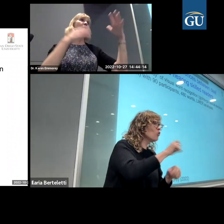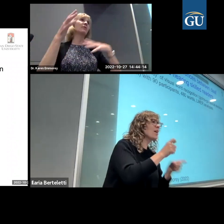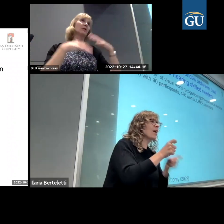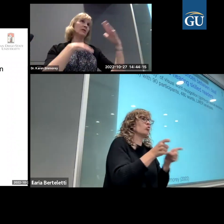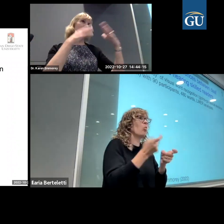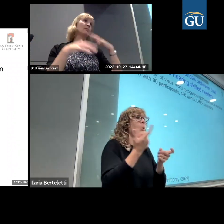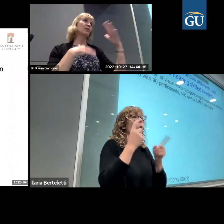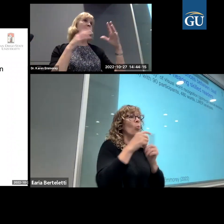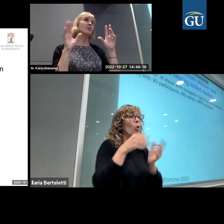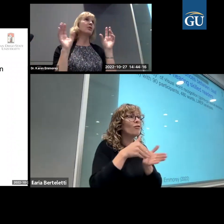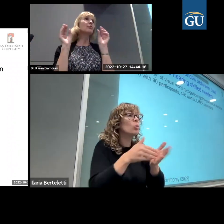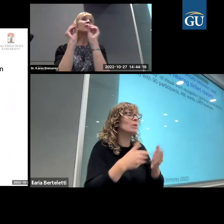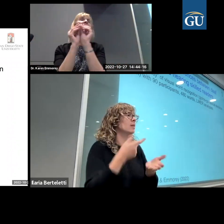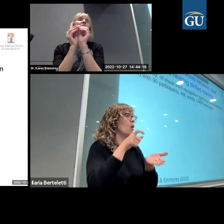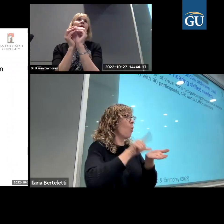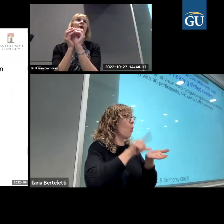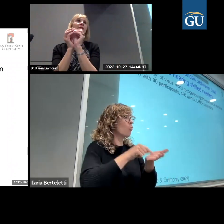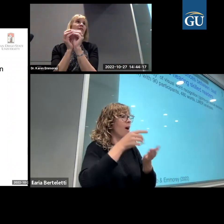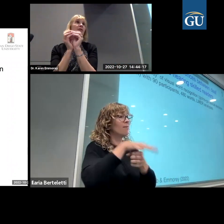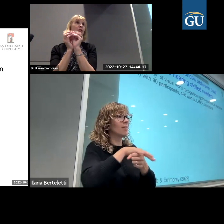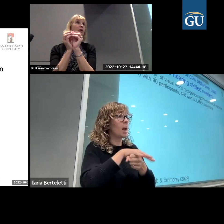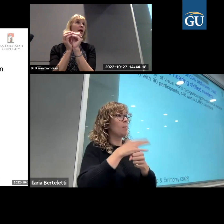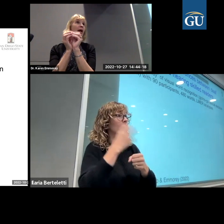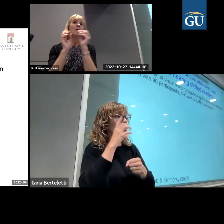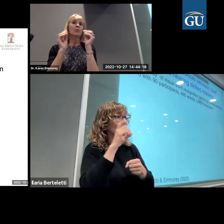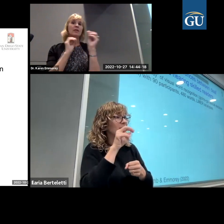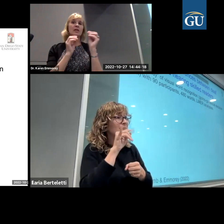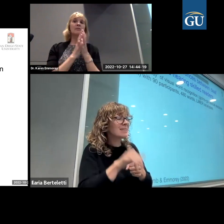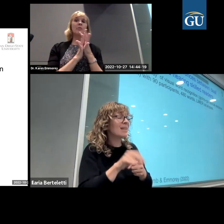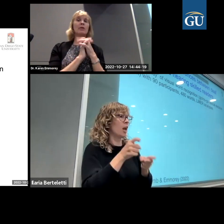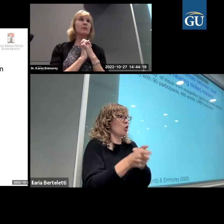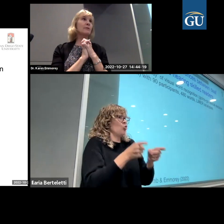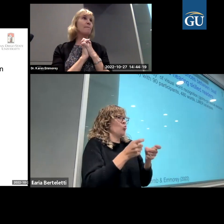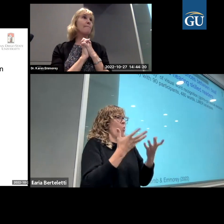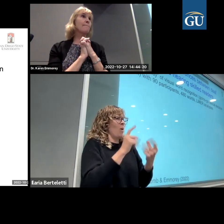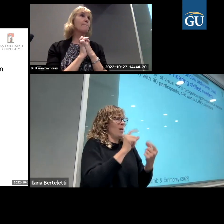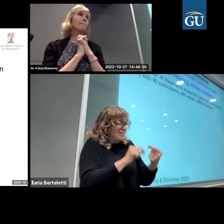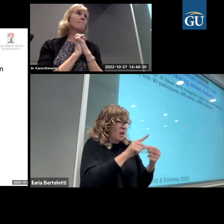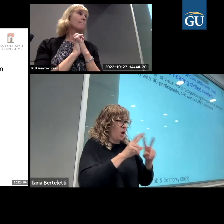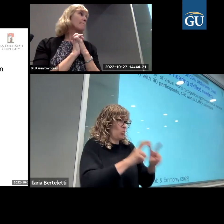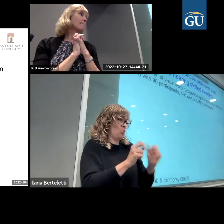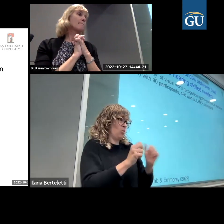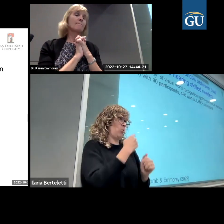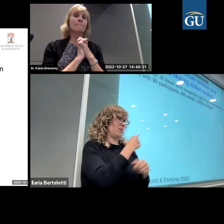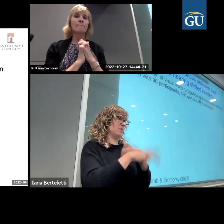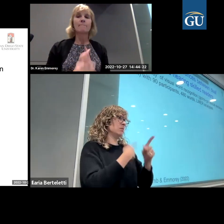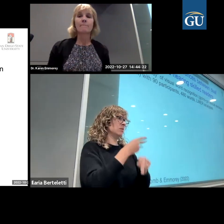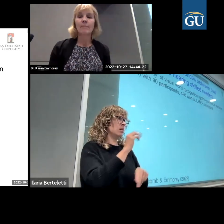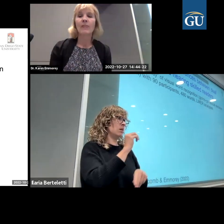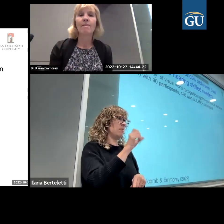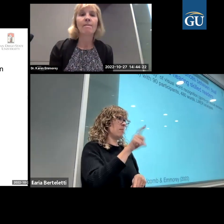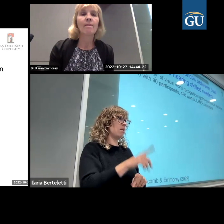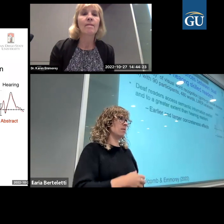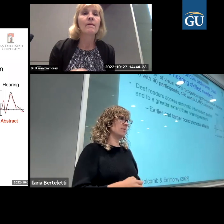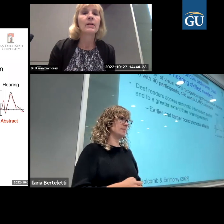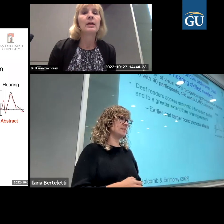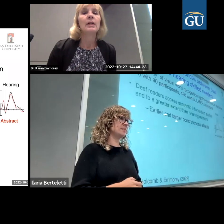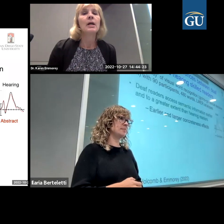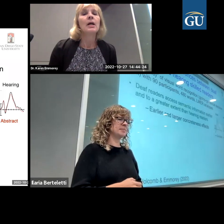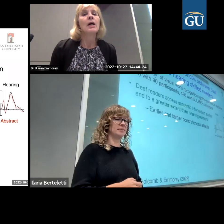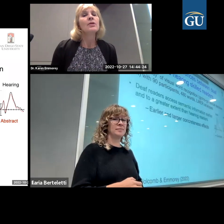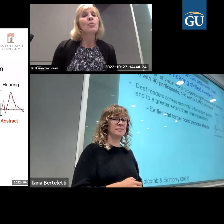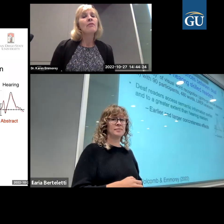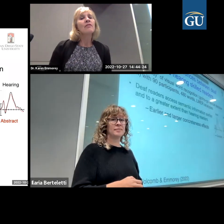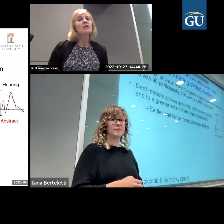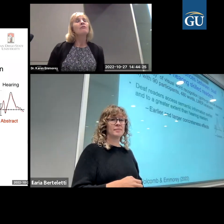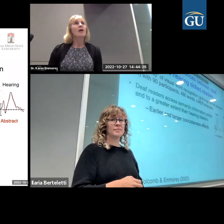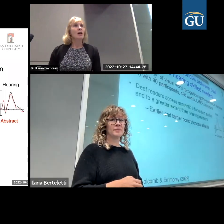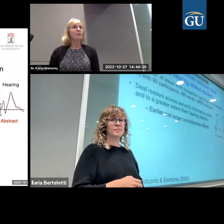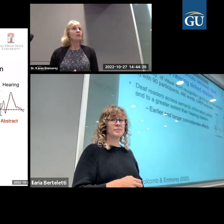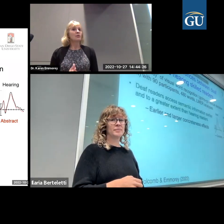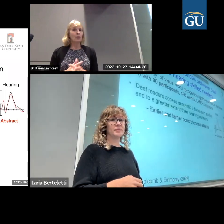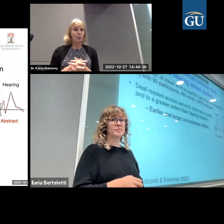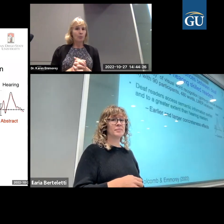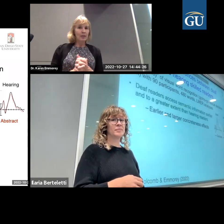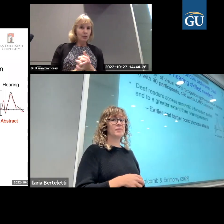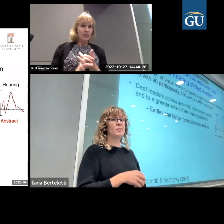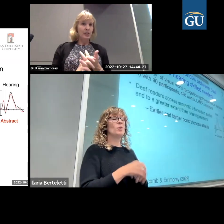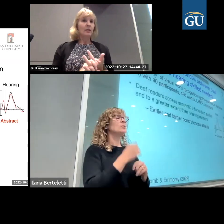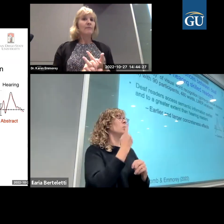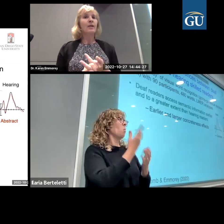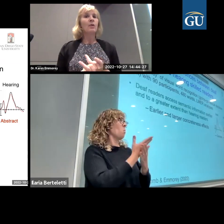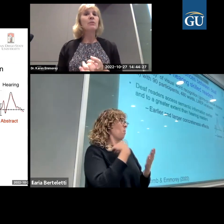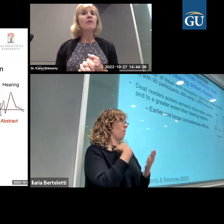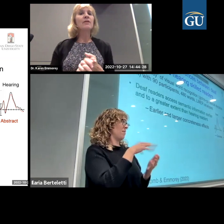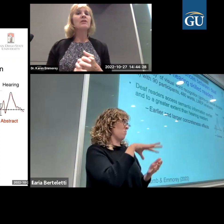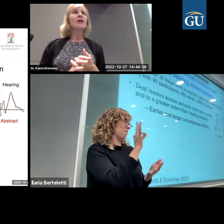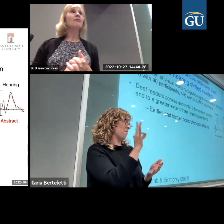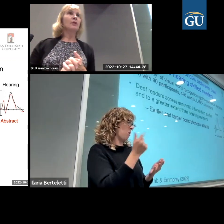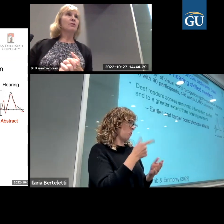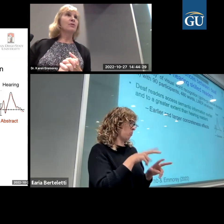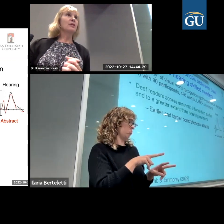So one of the things we found which was interesting was that we found that the deaf readers in this group had earlier and larger concreteness effects so concreteness effects in um, eg. Experiments. Looking at looking words and sentences,